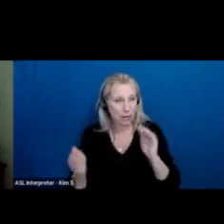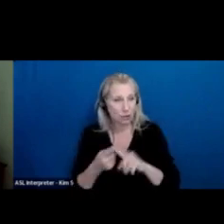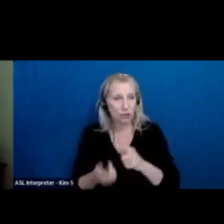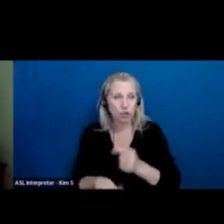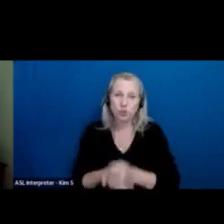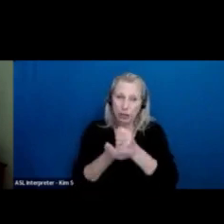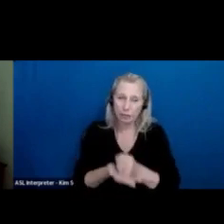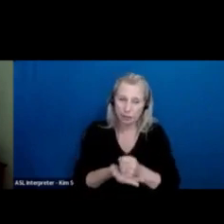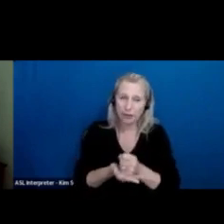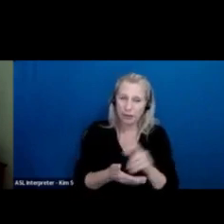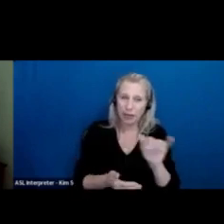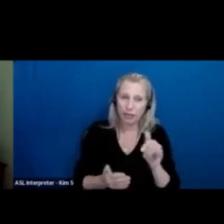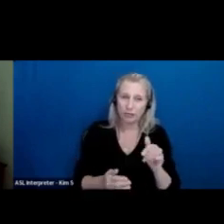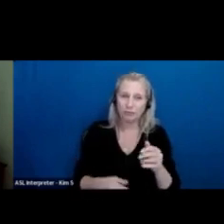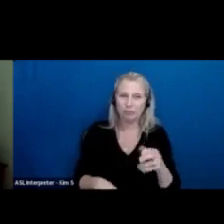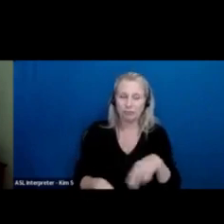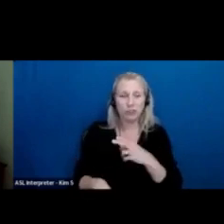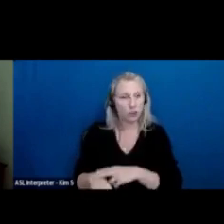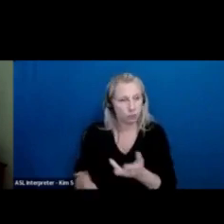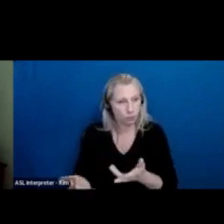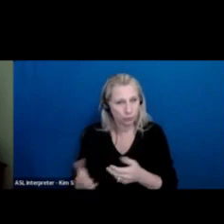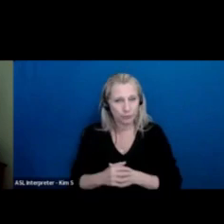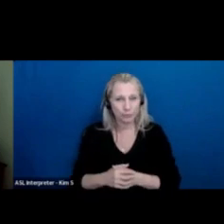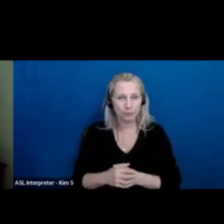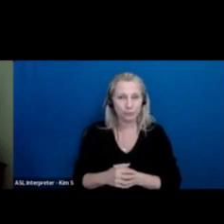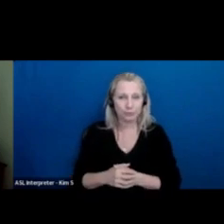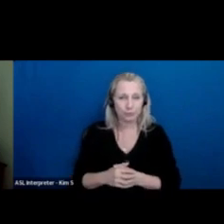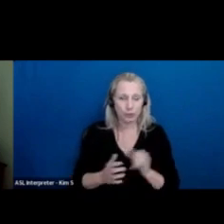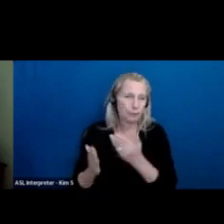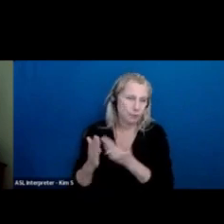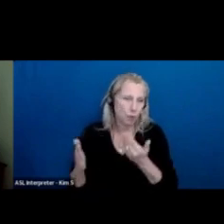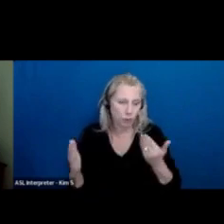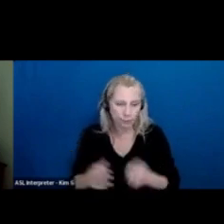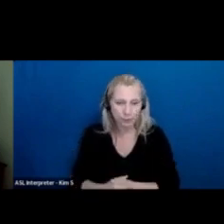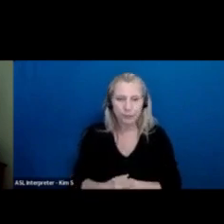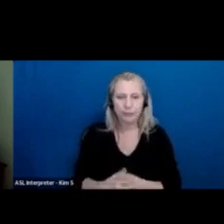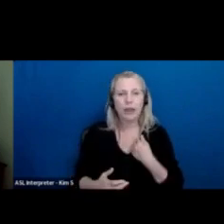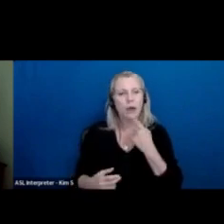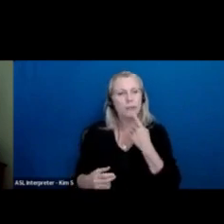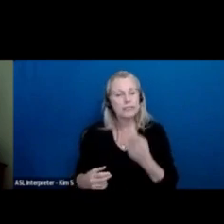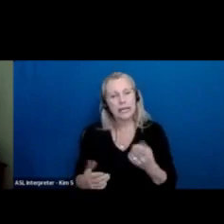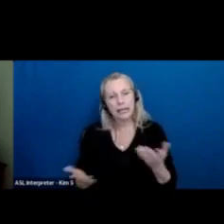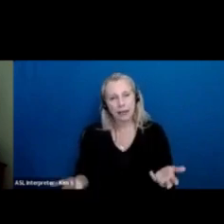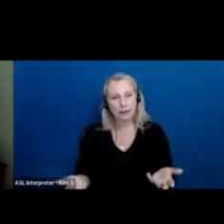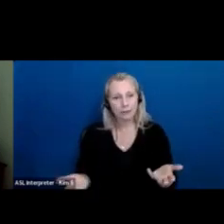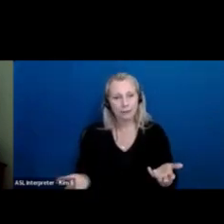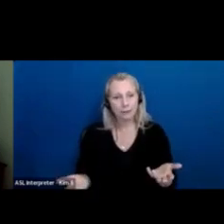usual. And our I would also say that, you know, it's what we're